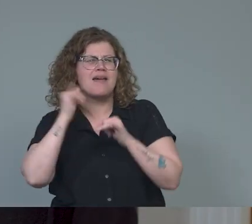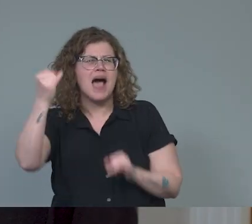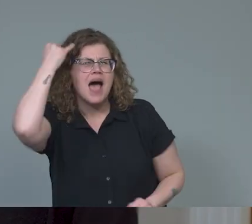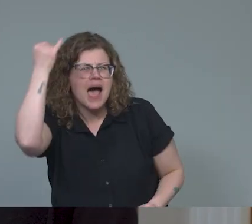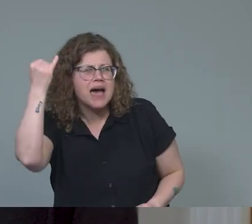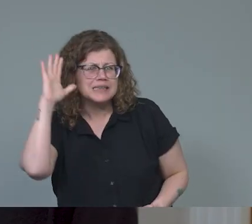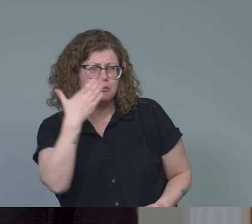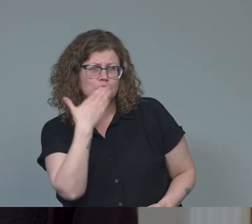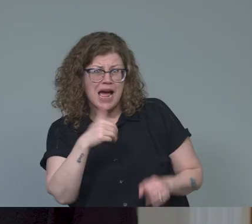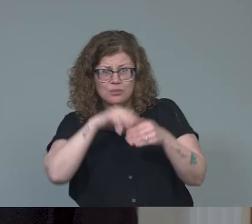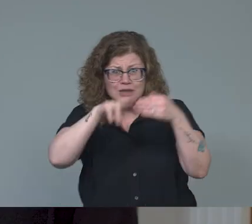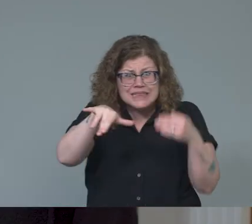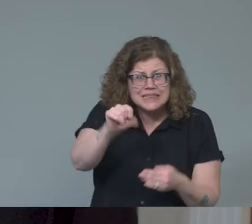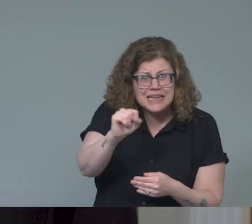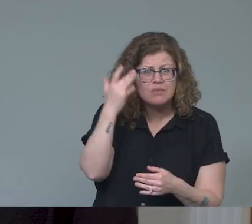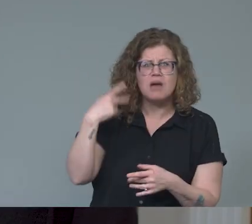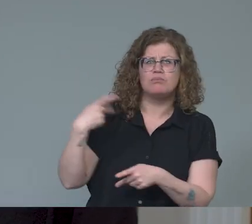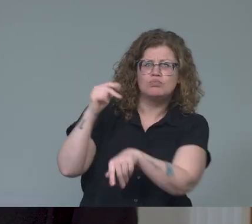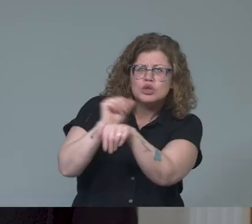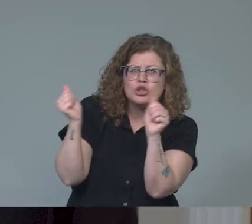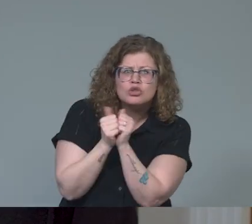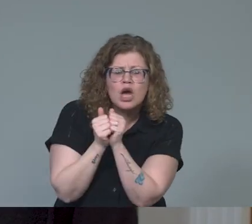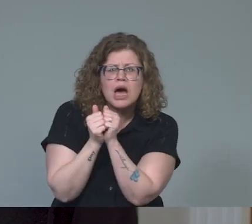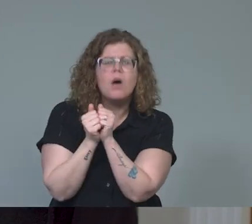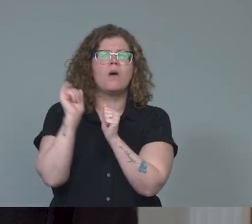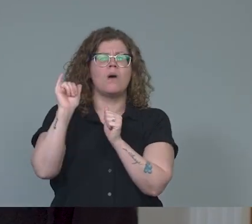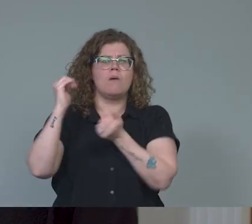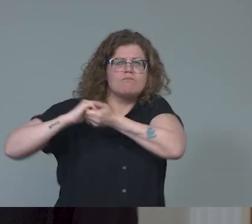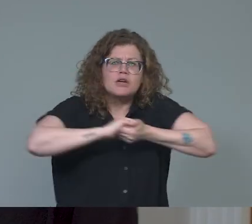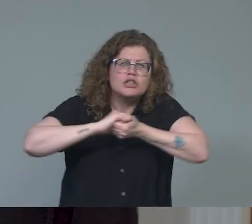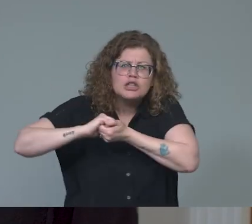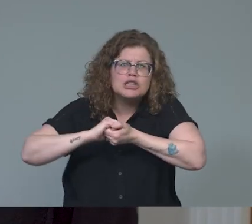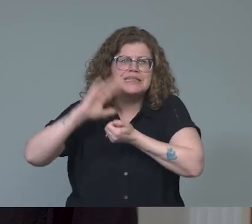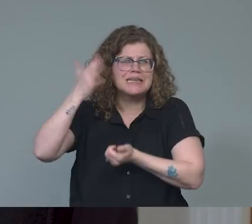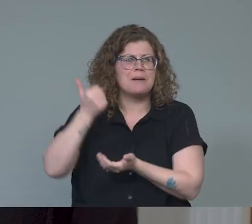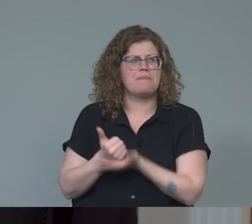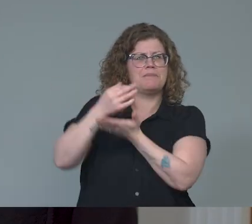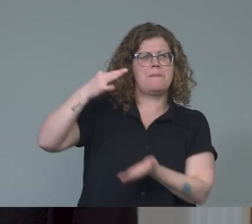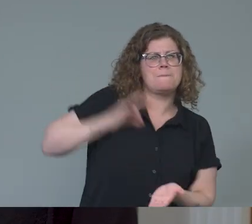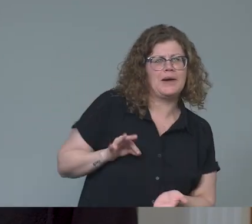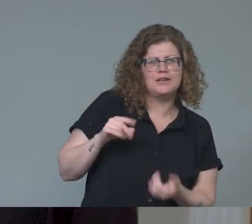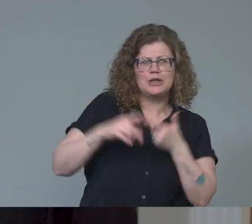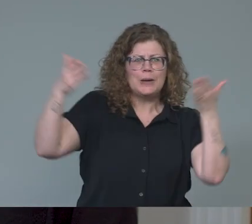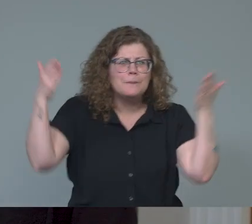So working together, I think is as, a partnership has been really helpful to kind of